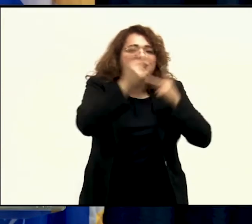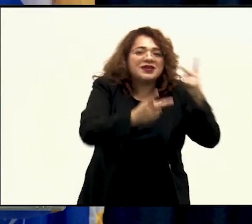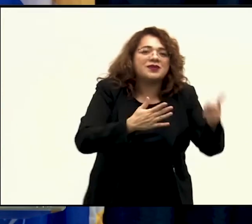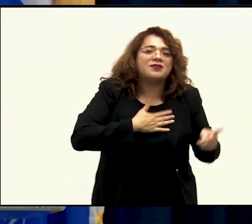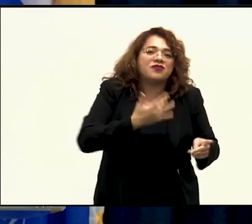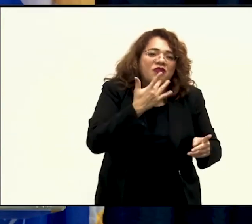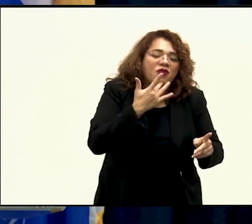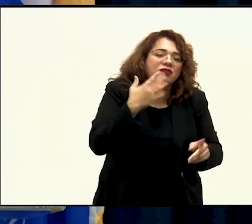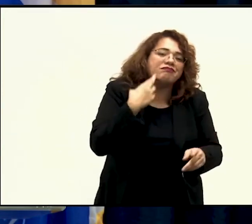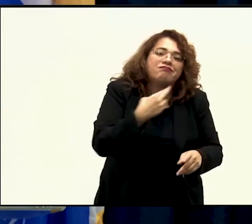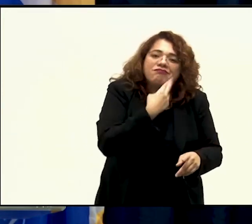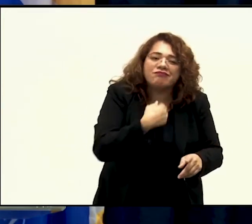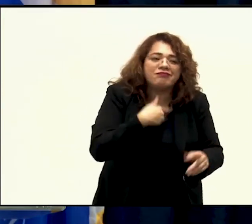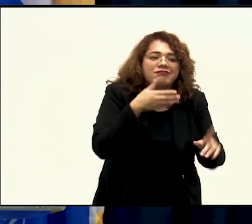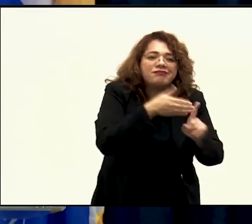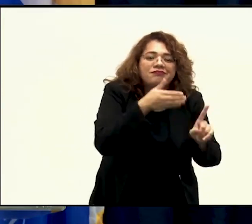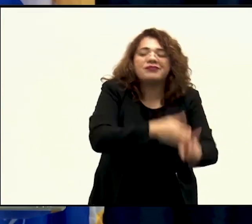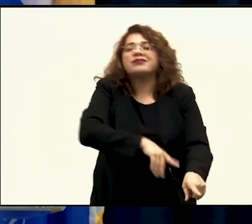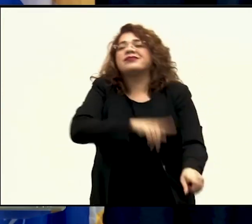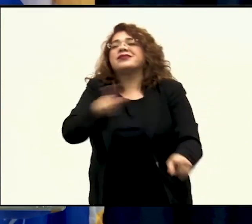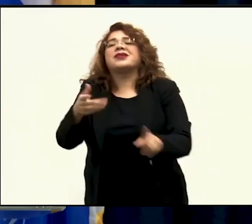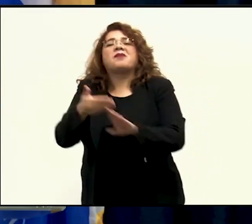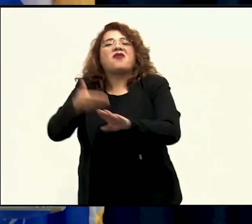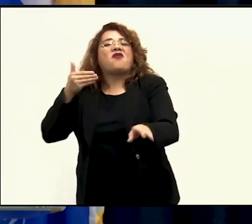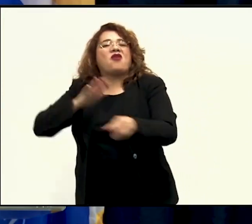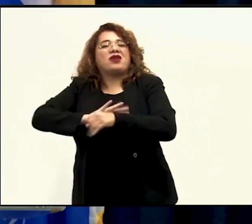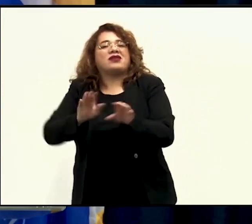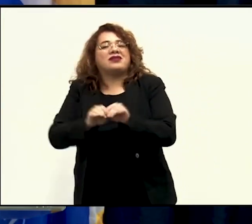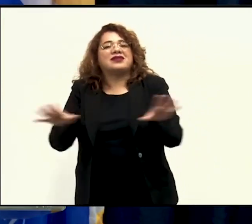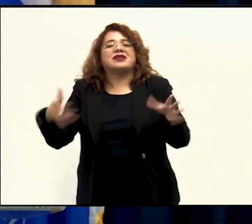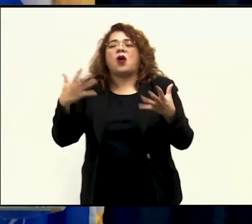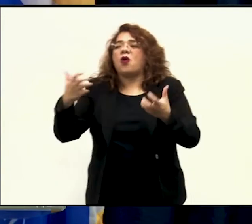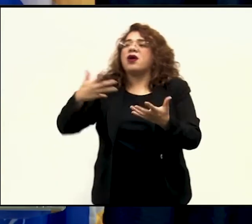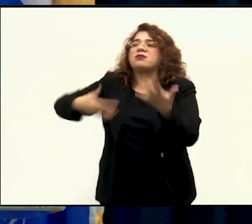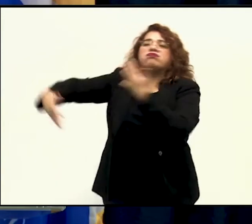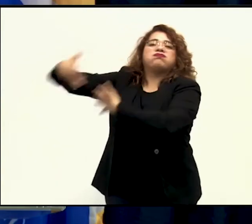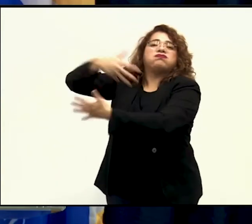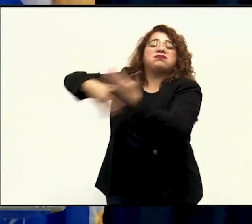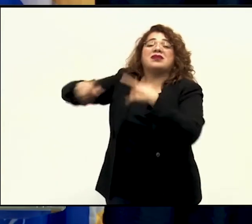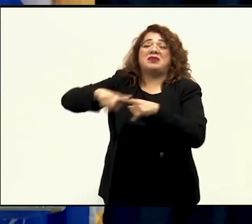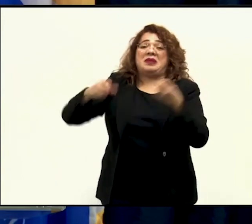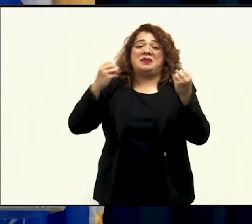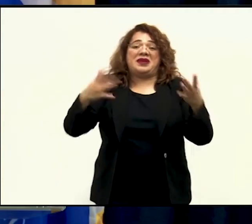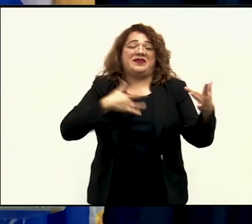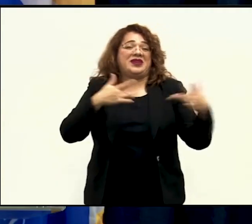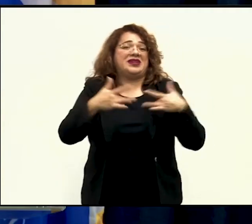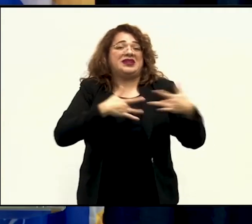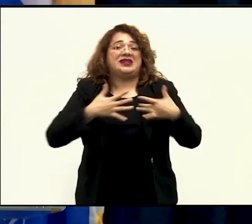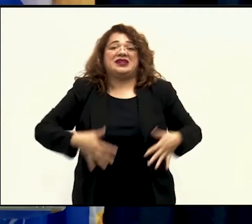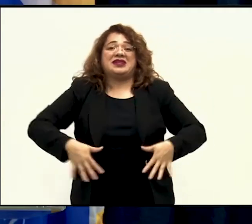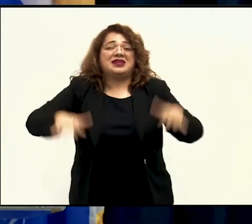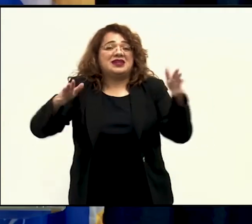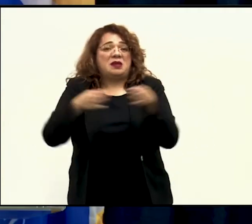on life as it was previous to COVID but for others there is anxiety about being in public and being in large crowds.